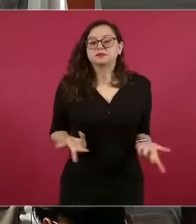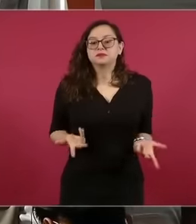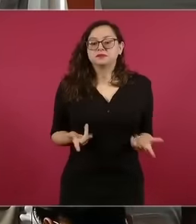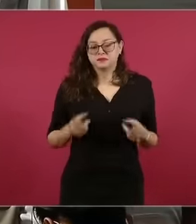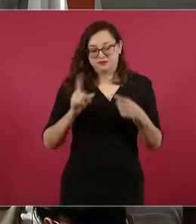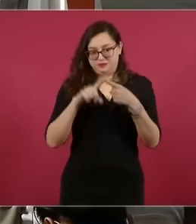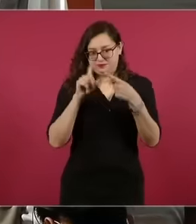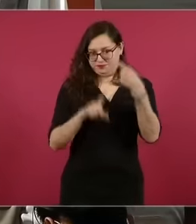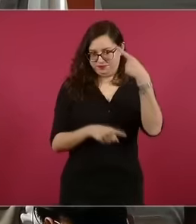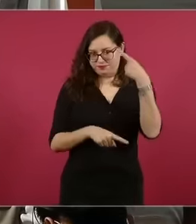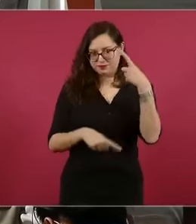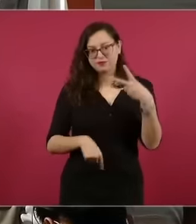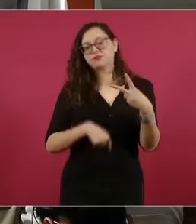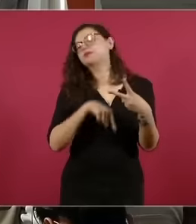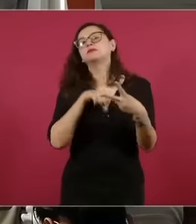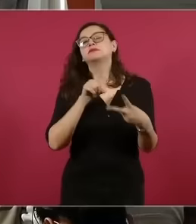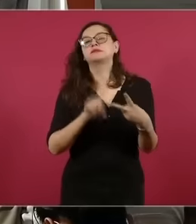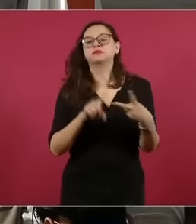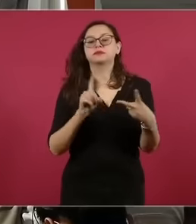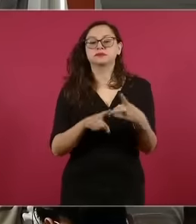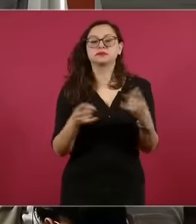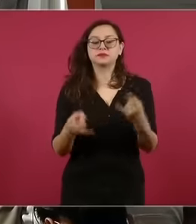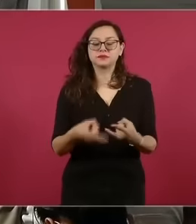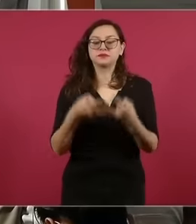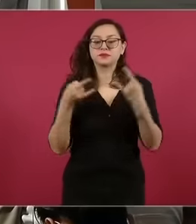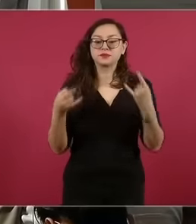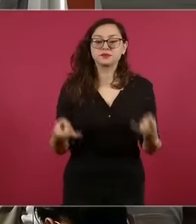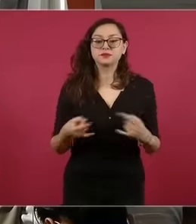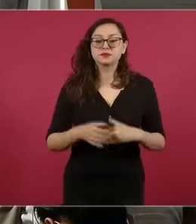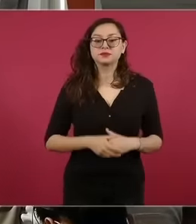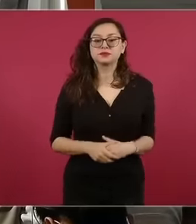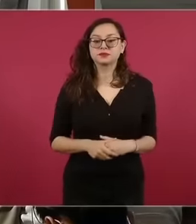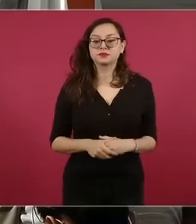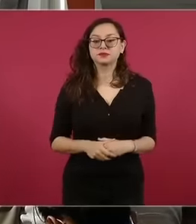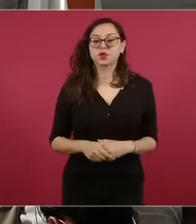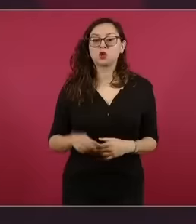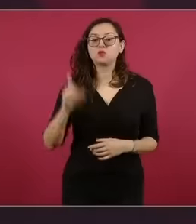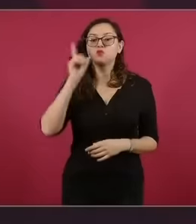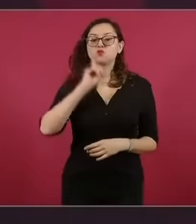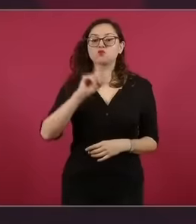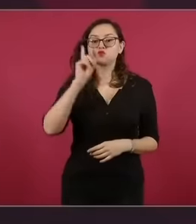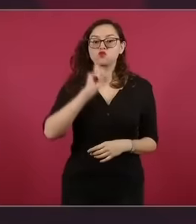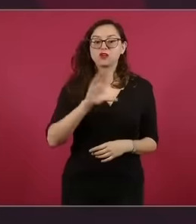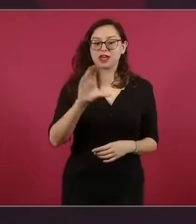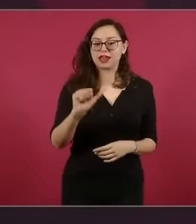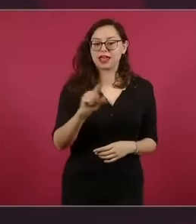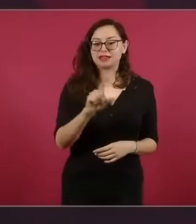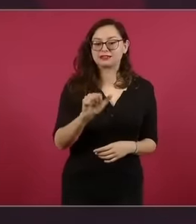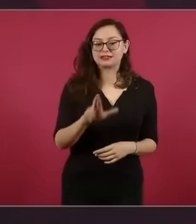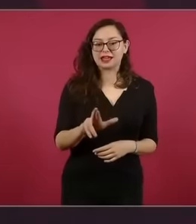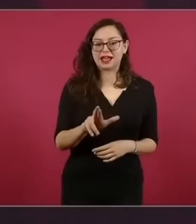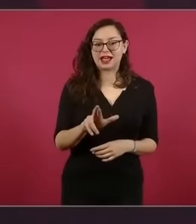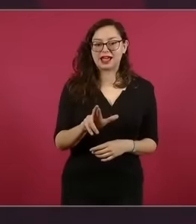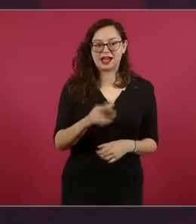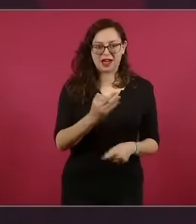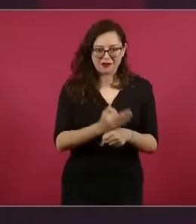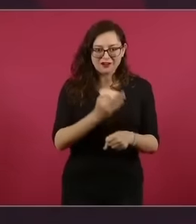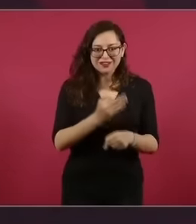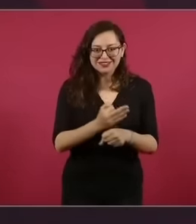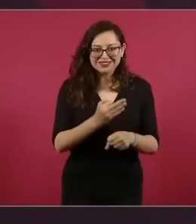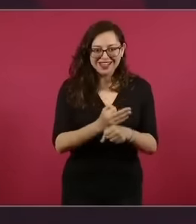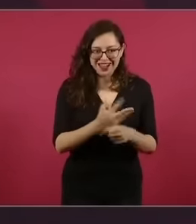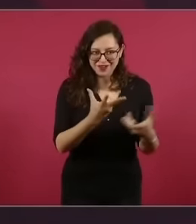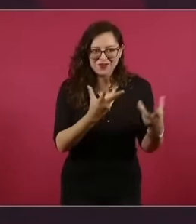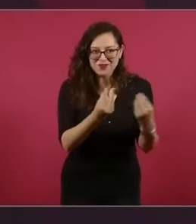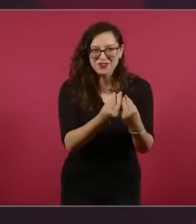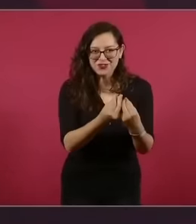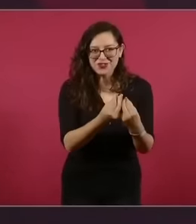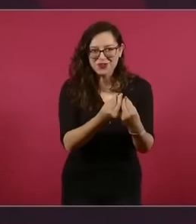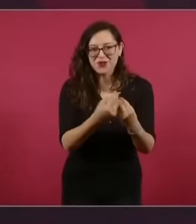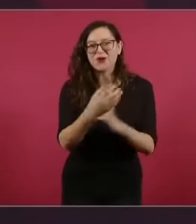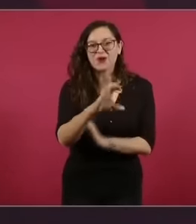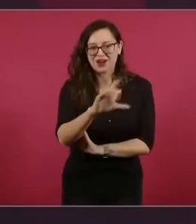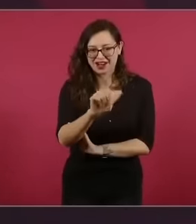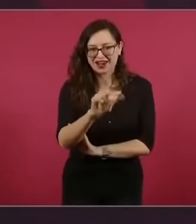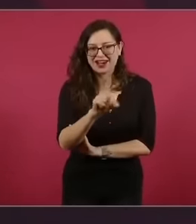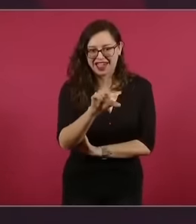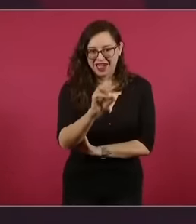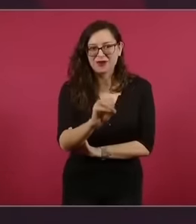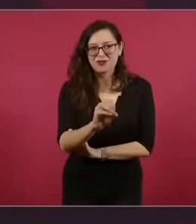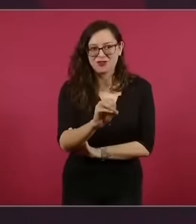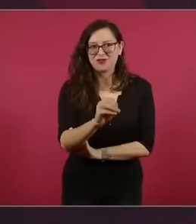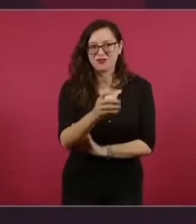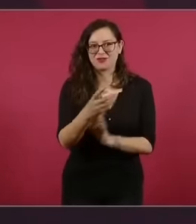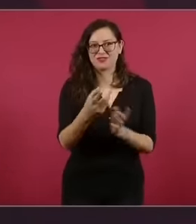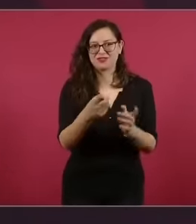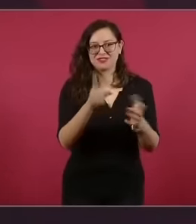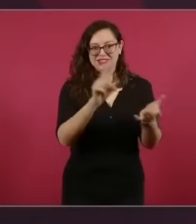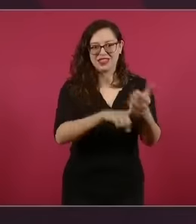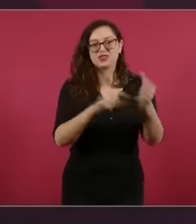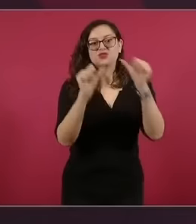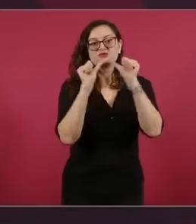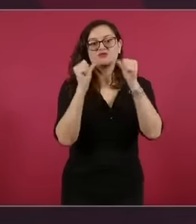whoever accompanies the lady to marry is of Claudia, who is González from the team of Mexicans in